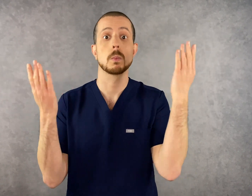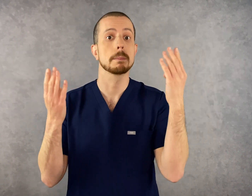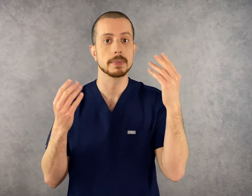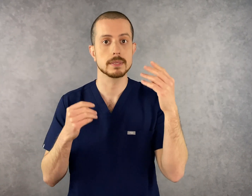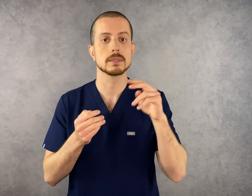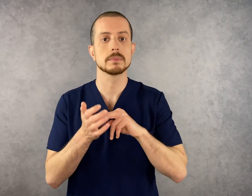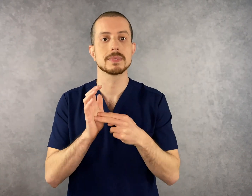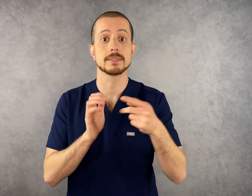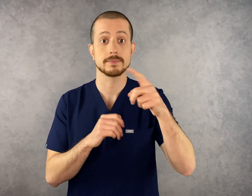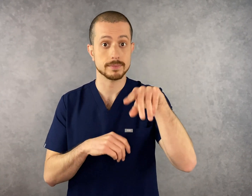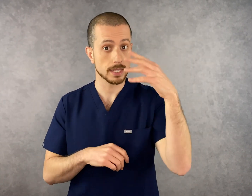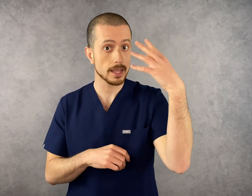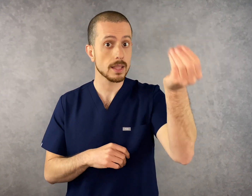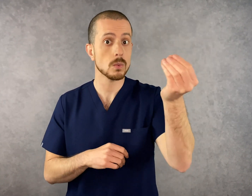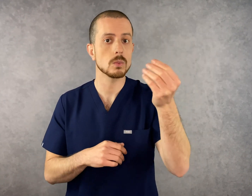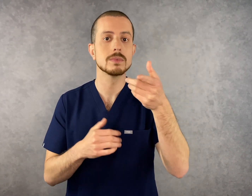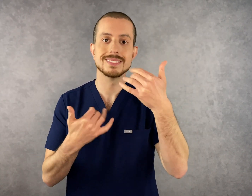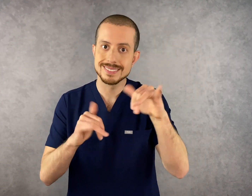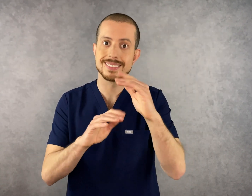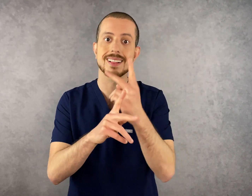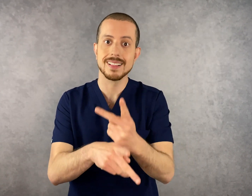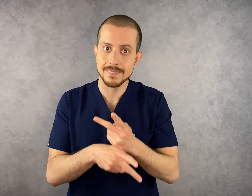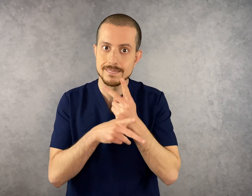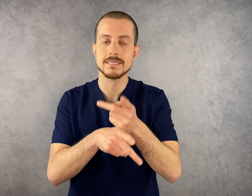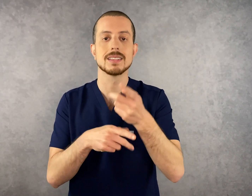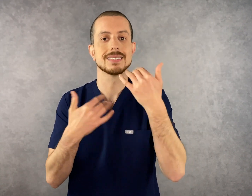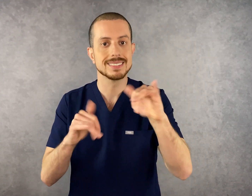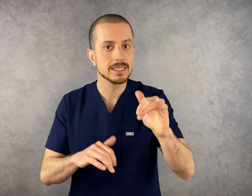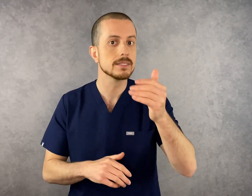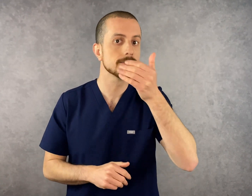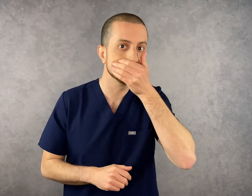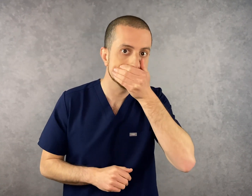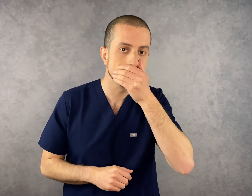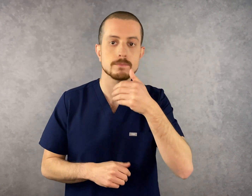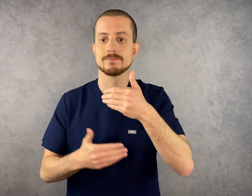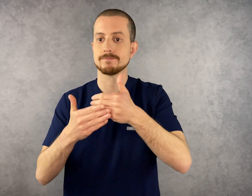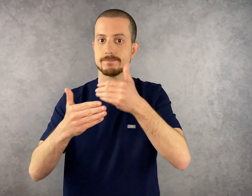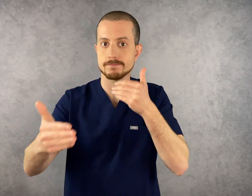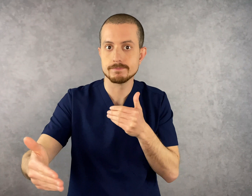when you go out you should still be careful. Continue to wear a mask, stay at least 6 feet